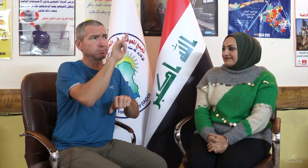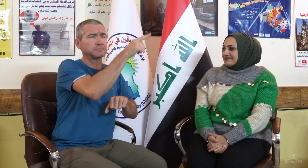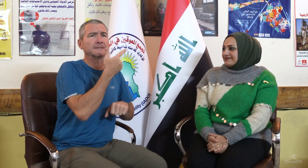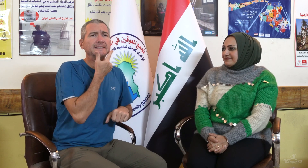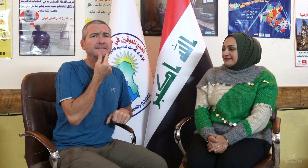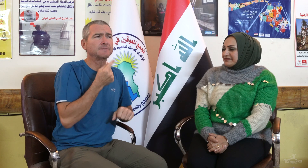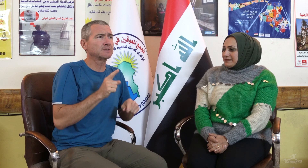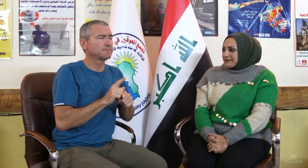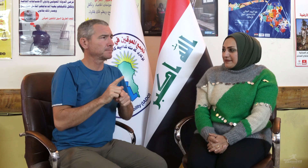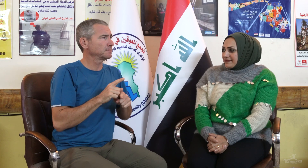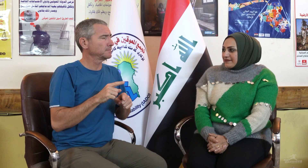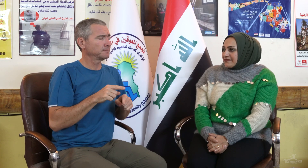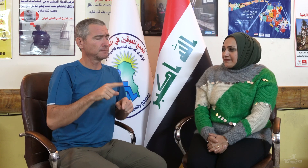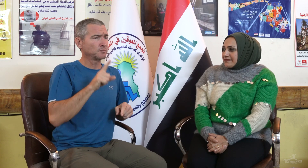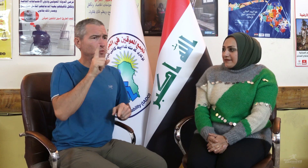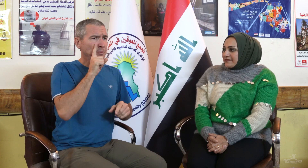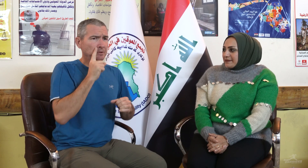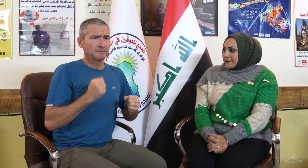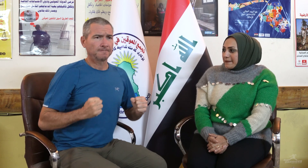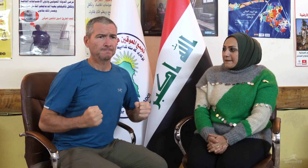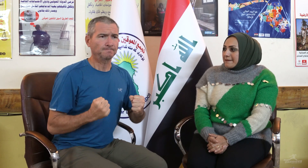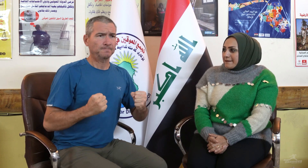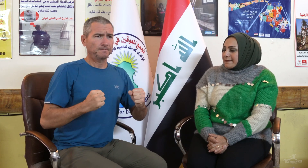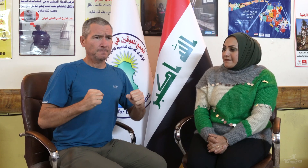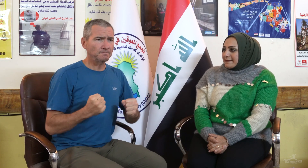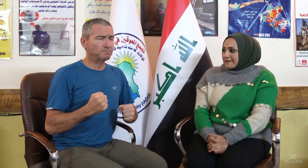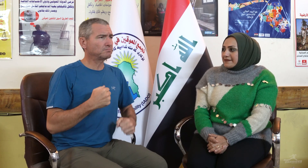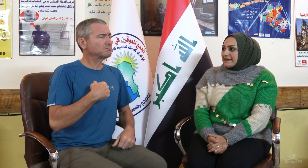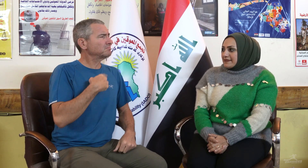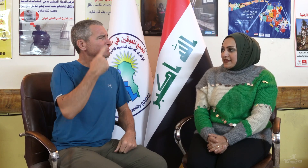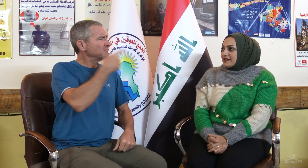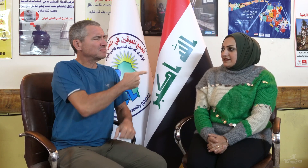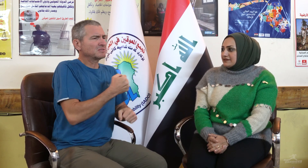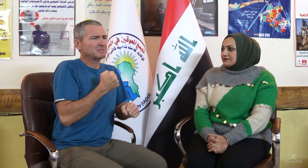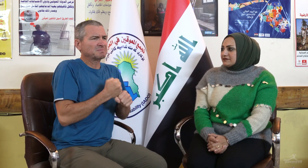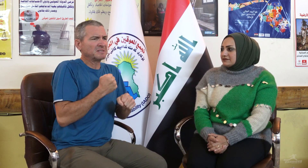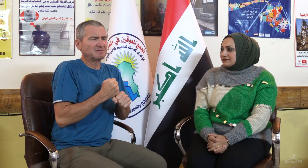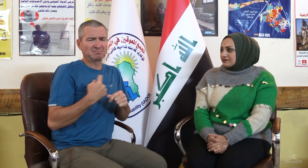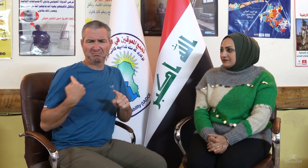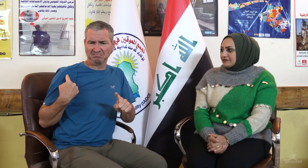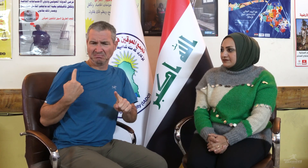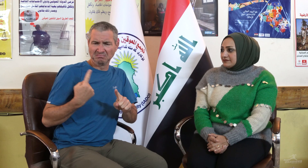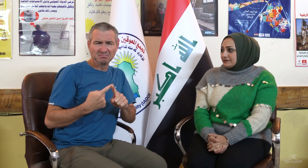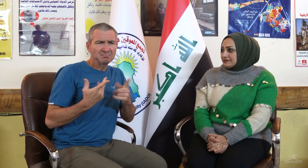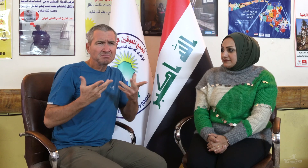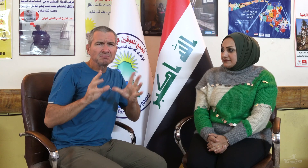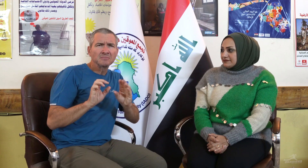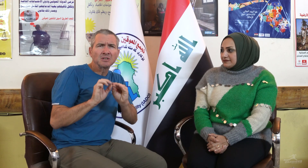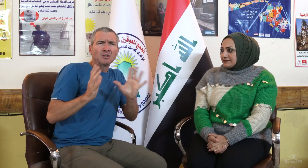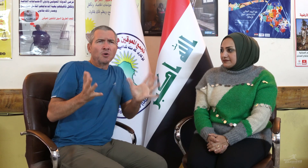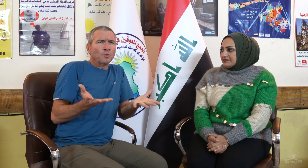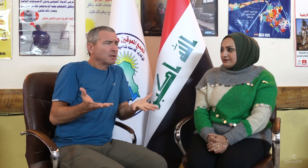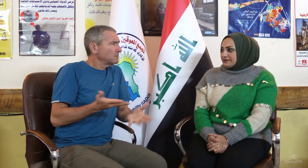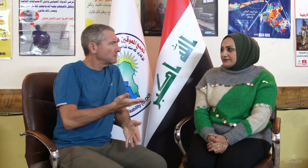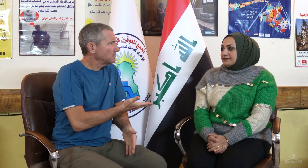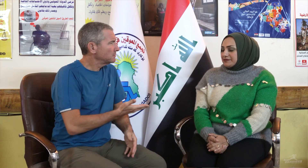Recently you were in Geneva, Switzerland for advocacy work. Can you tell us a bit more about your work thus far?